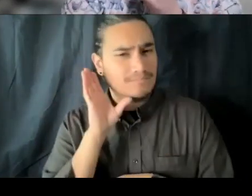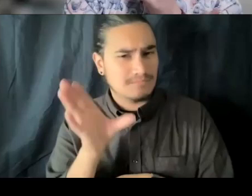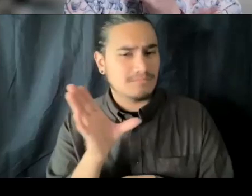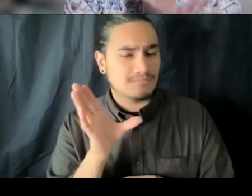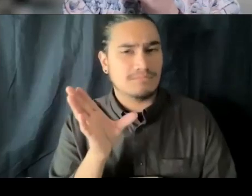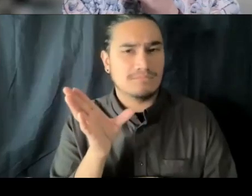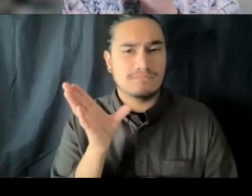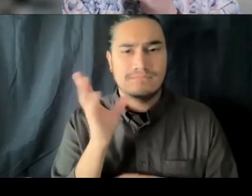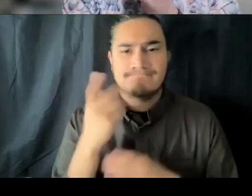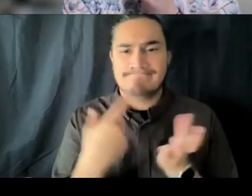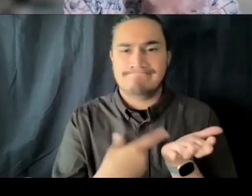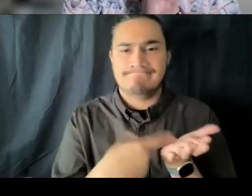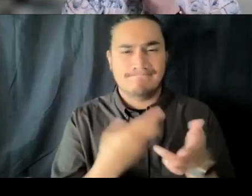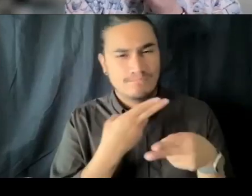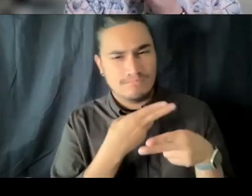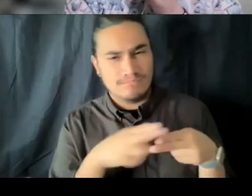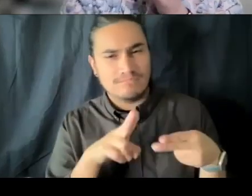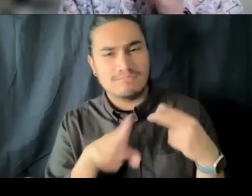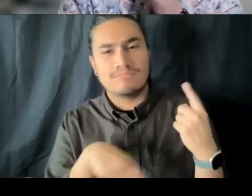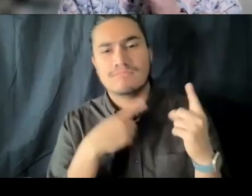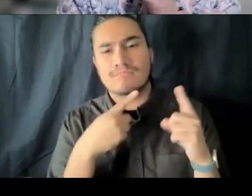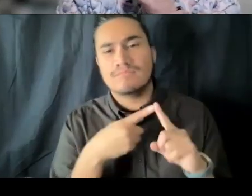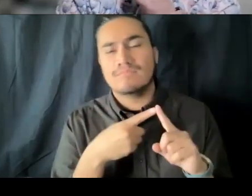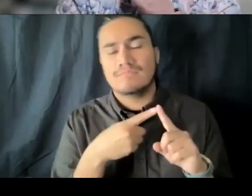We are gonna talk briefly about suicidality